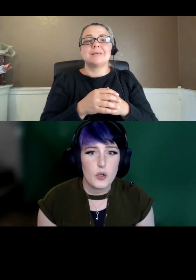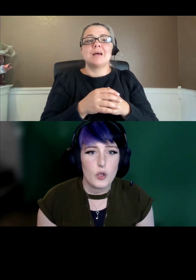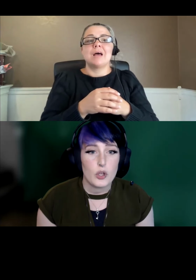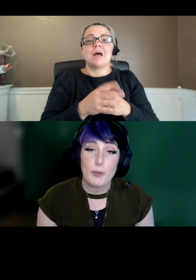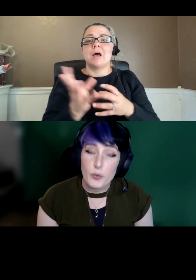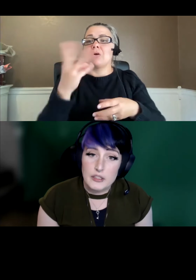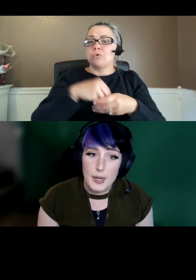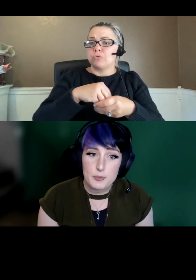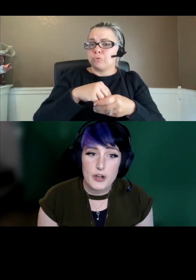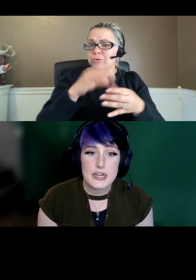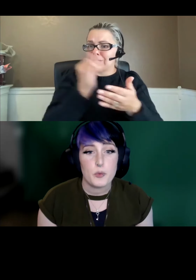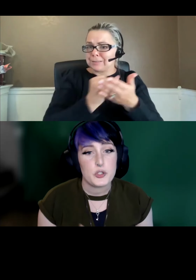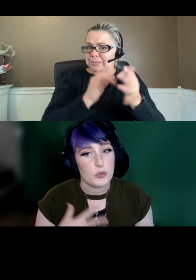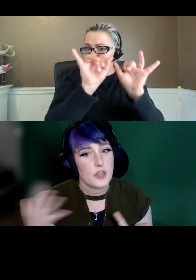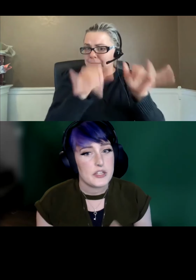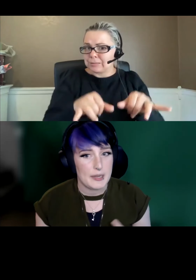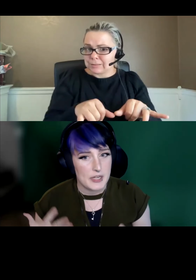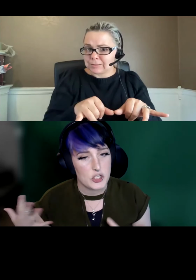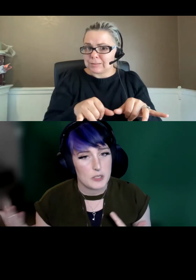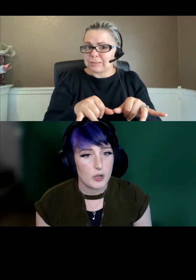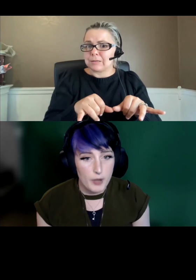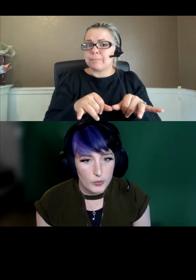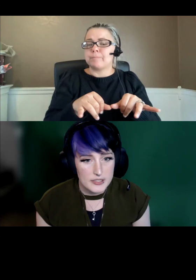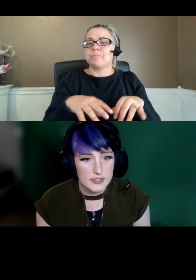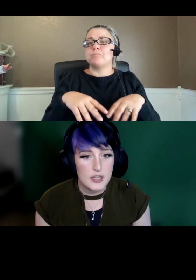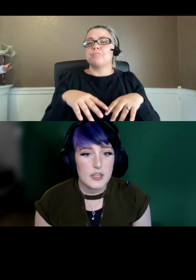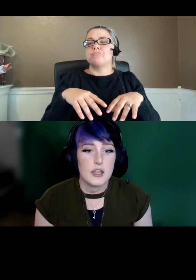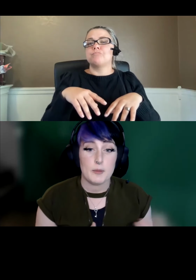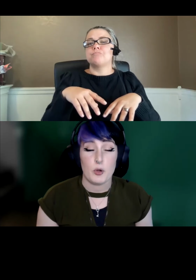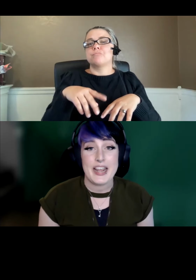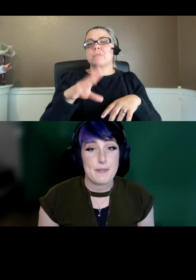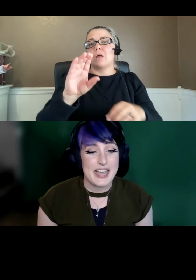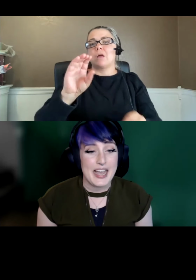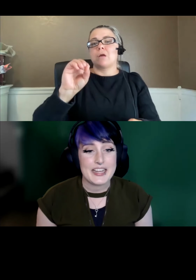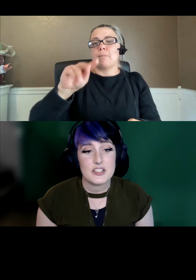Component libraries, which holds all the documentation about components. Component APIs,